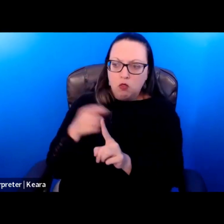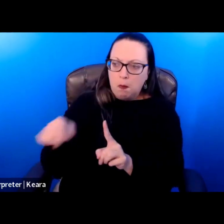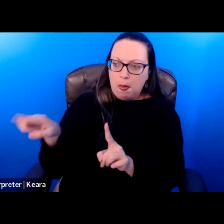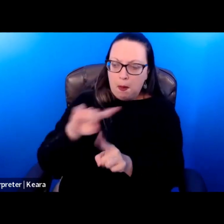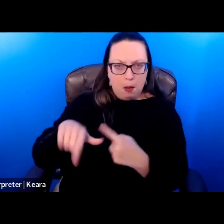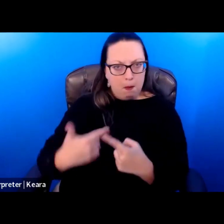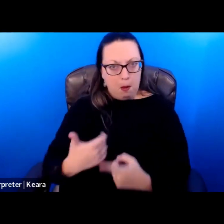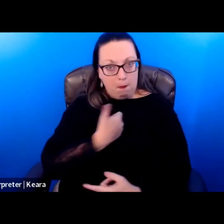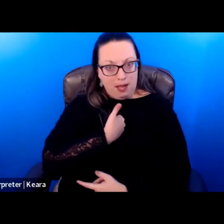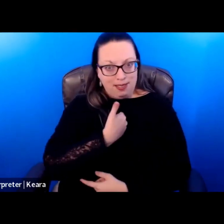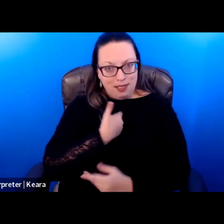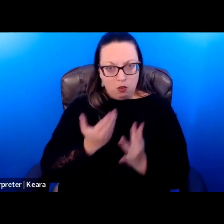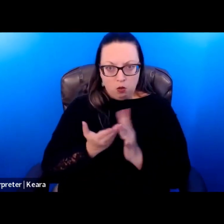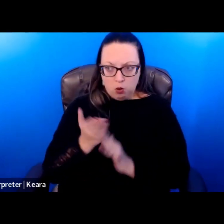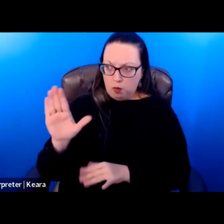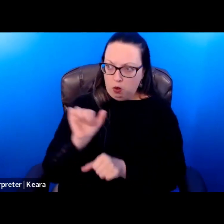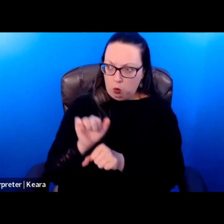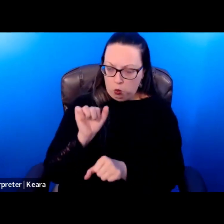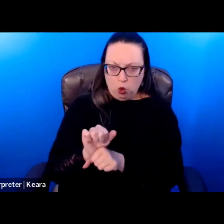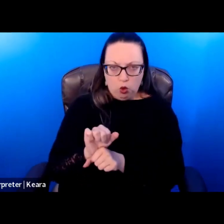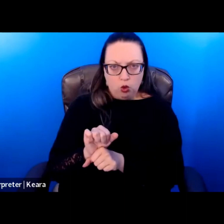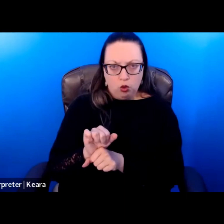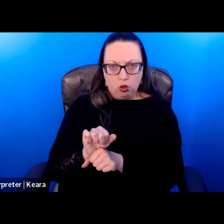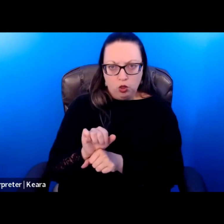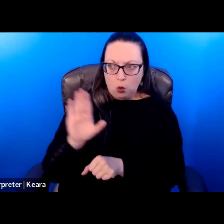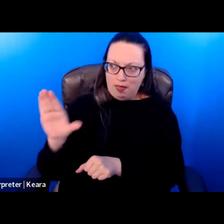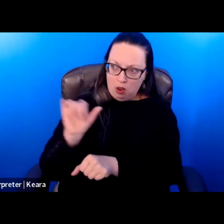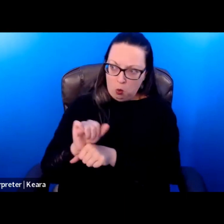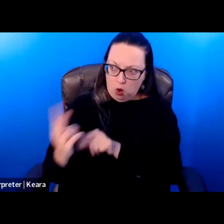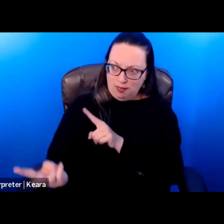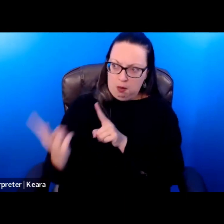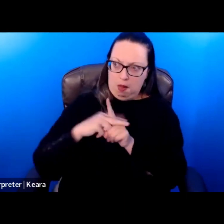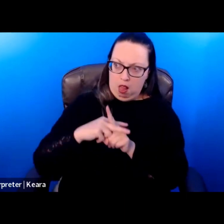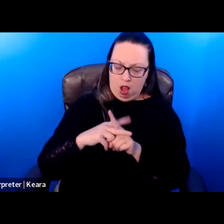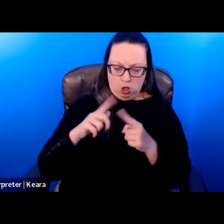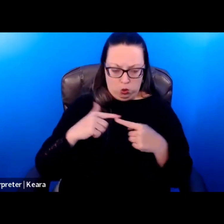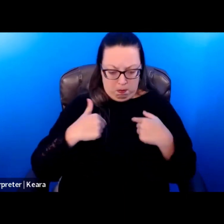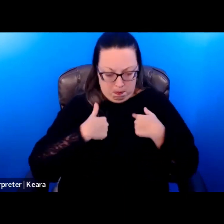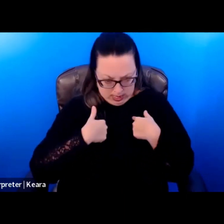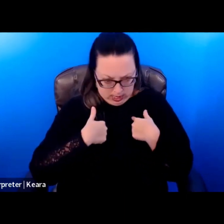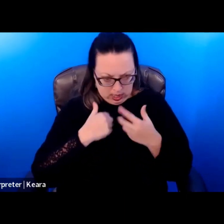work that they do is translating to me on how I can handle myself better. As a person with TBI. I